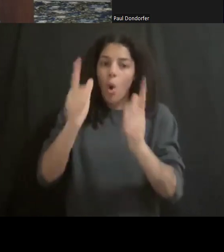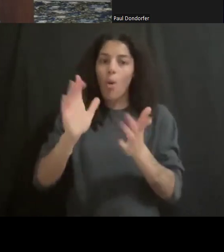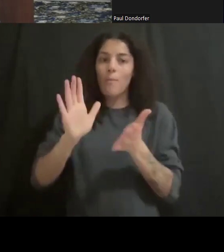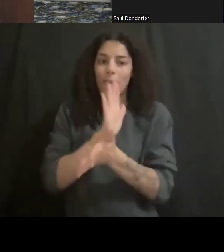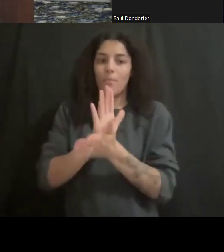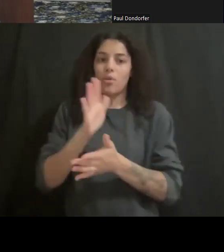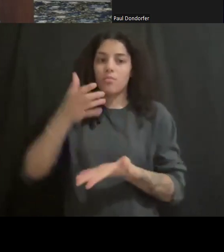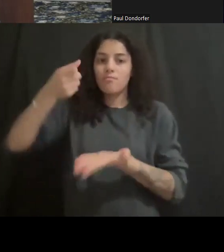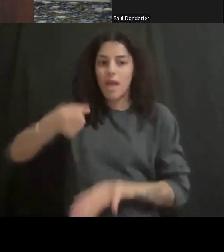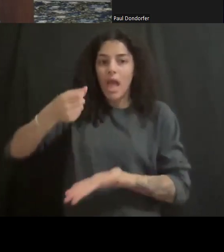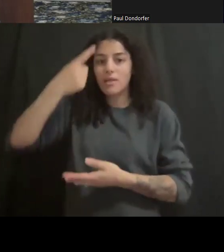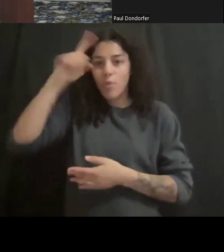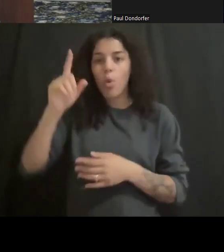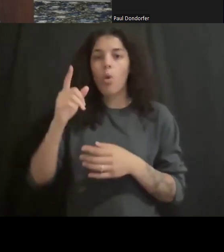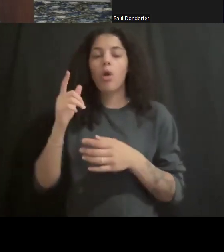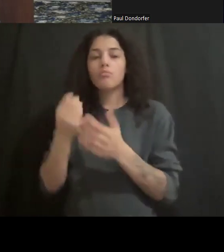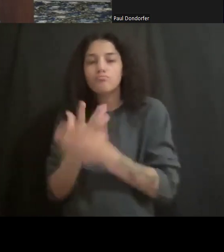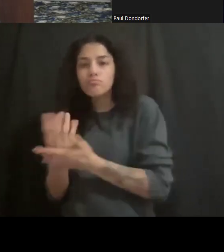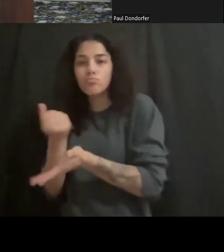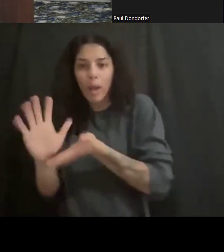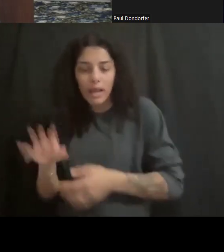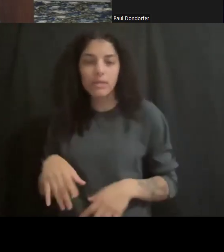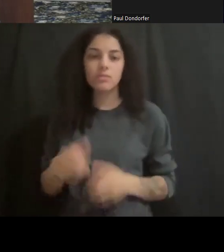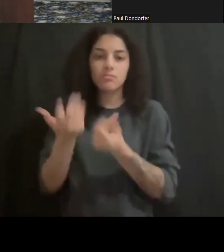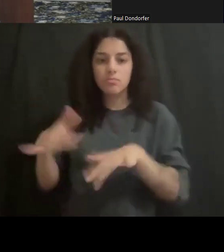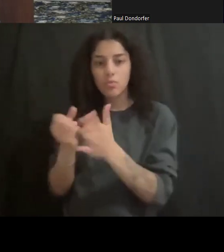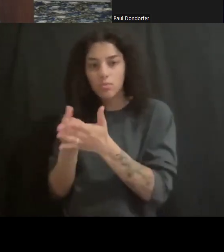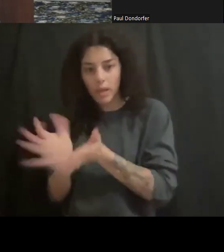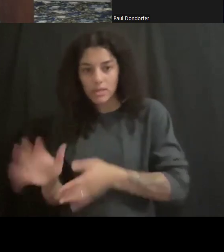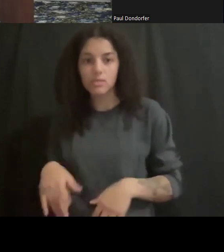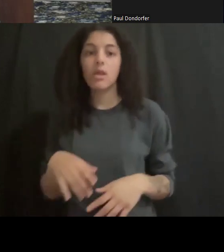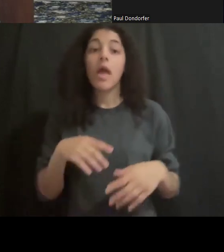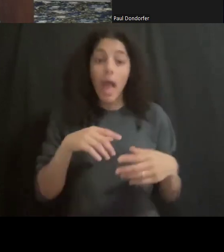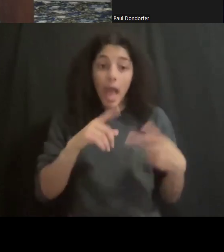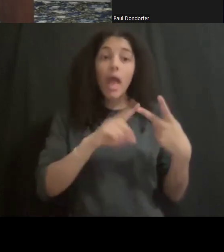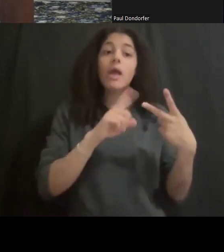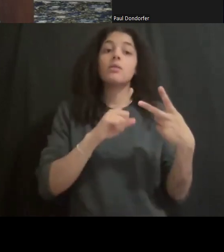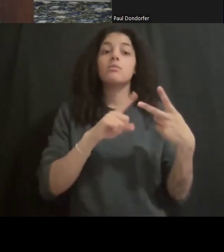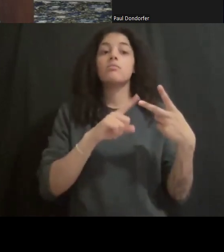commercial food digesttors which would deal with the issue was raised a few minutes ago Thank you